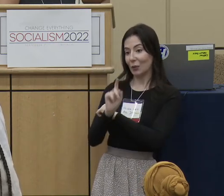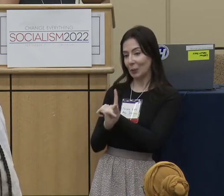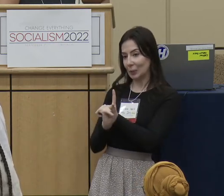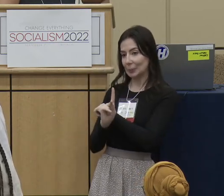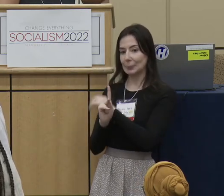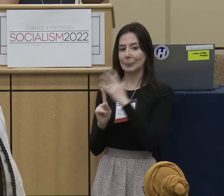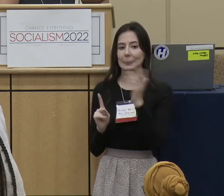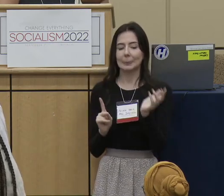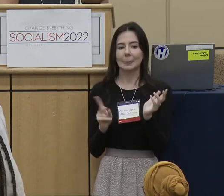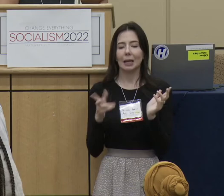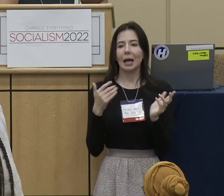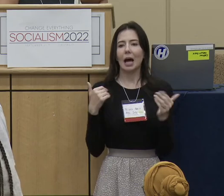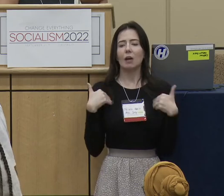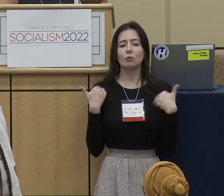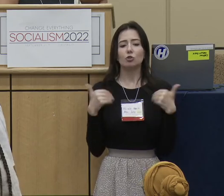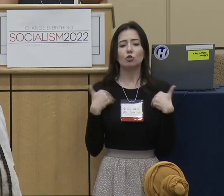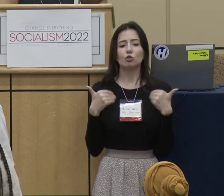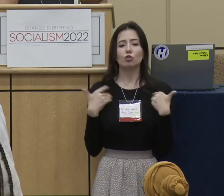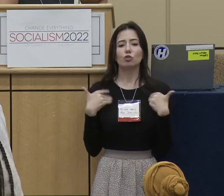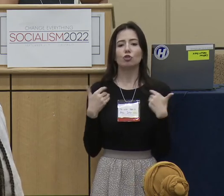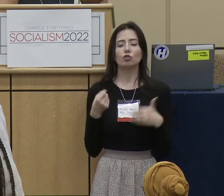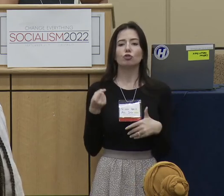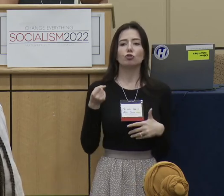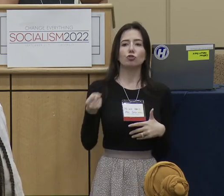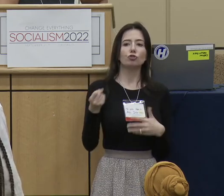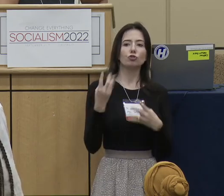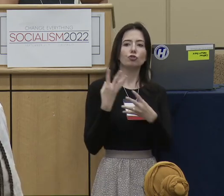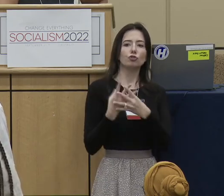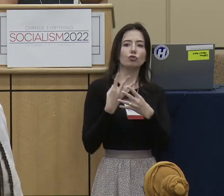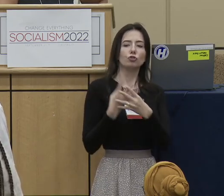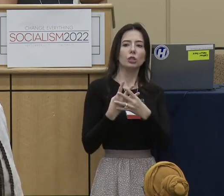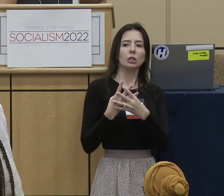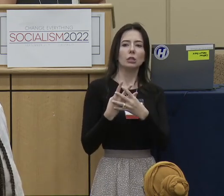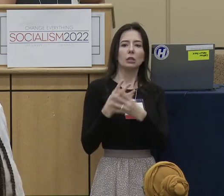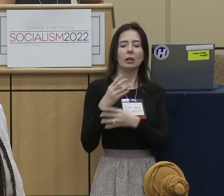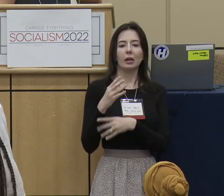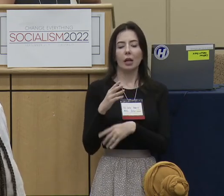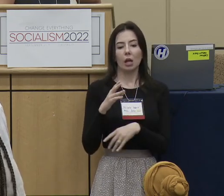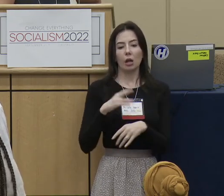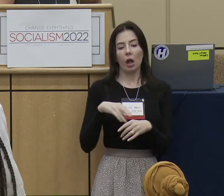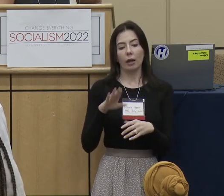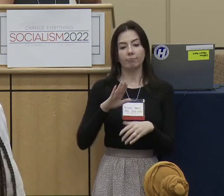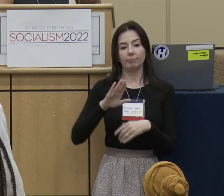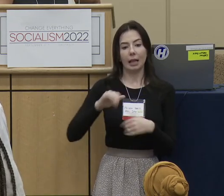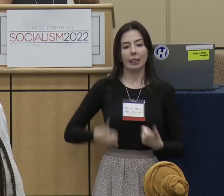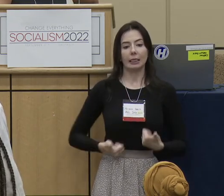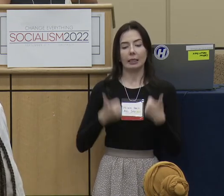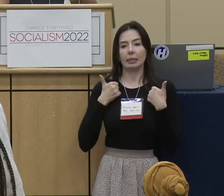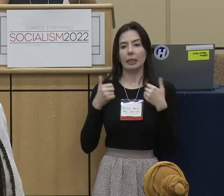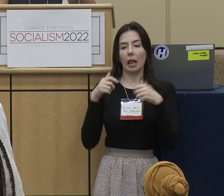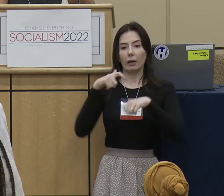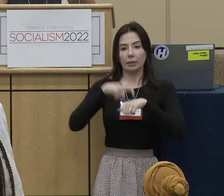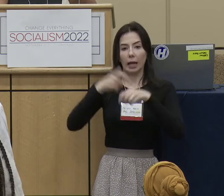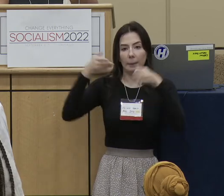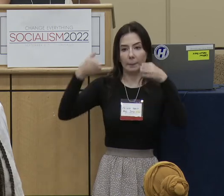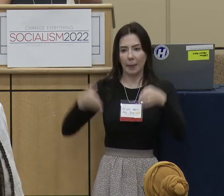Two negative titles in the state of Illinois City of Chicago County of Cooke. I was a juvenile sentenced to life